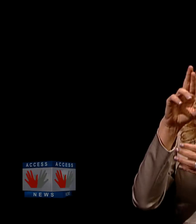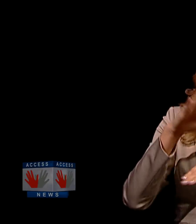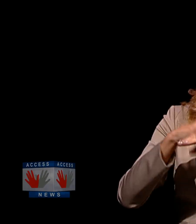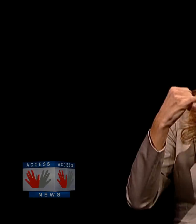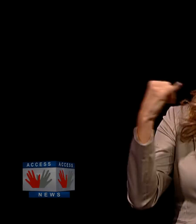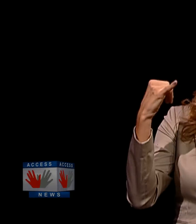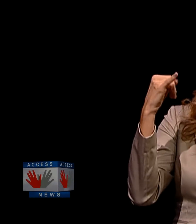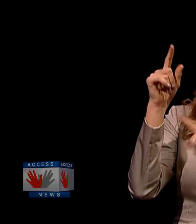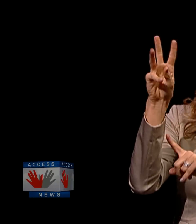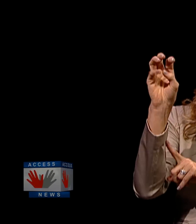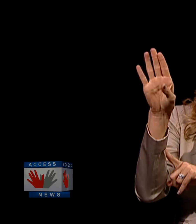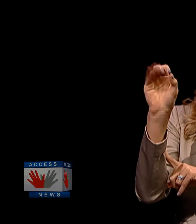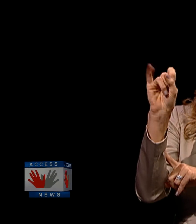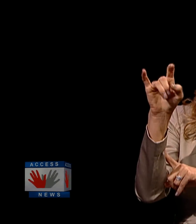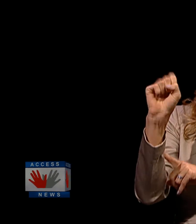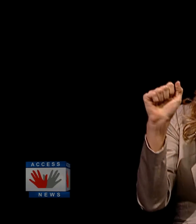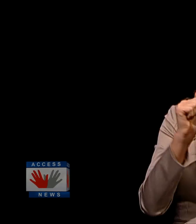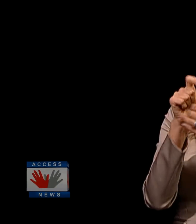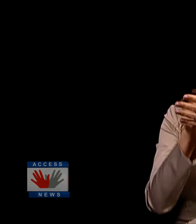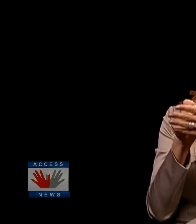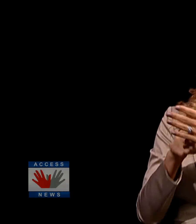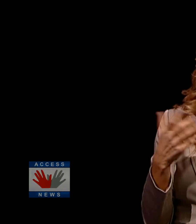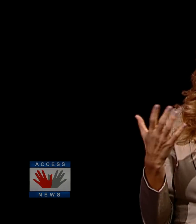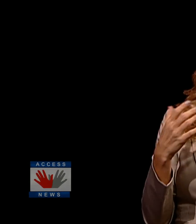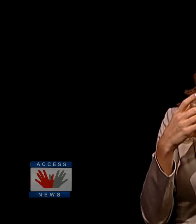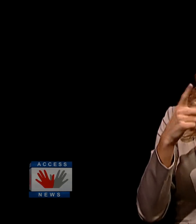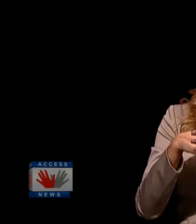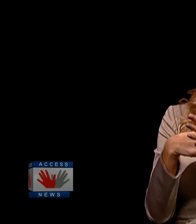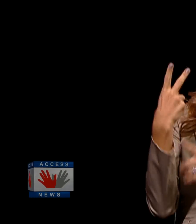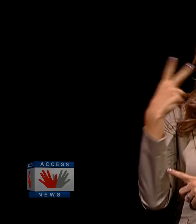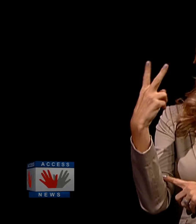When we read the newspaper or on websites articles that